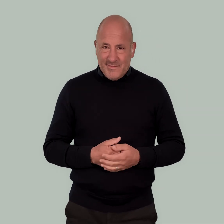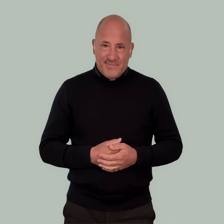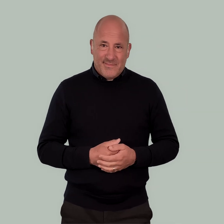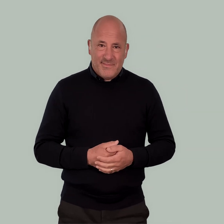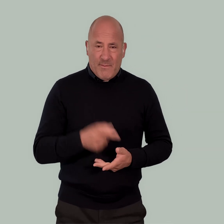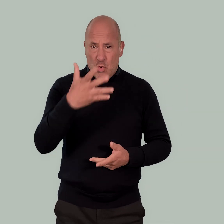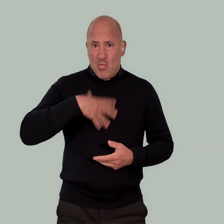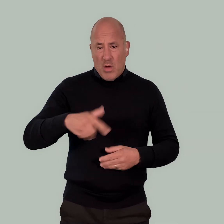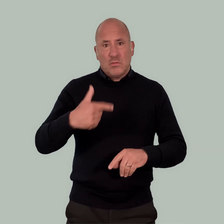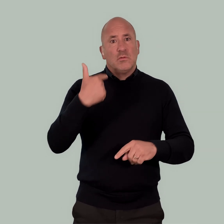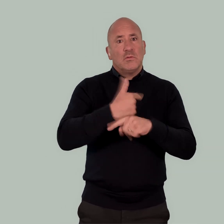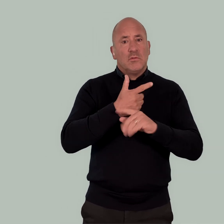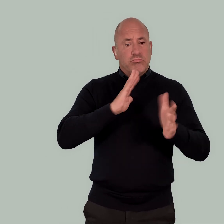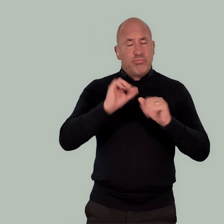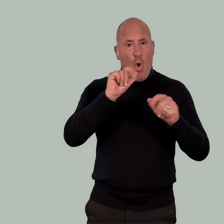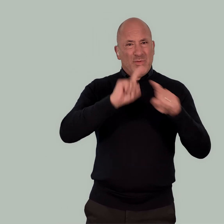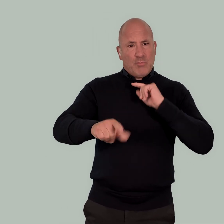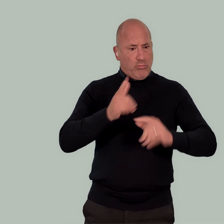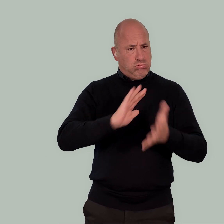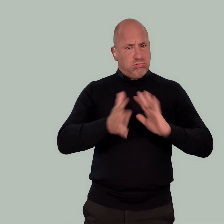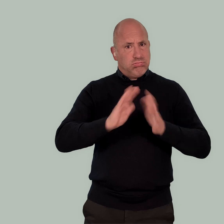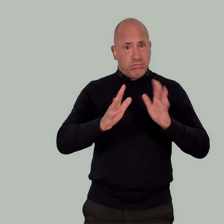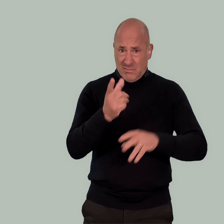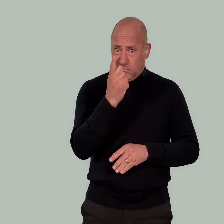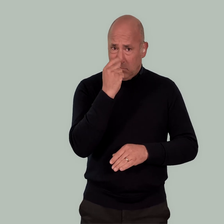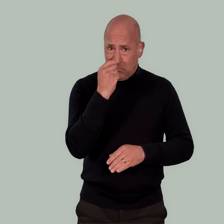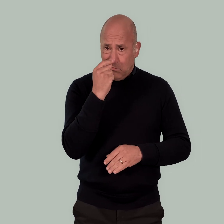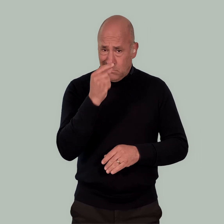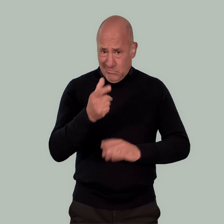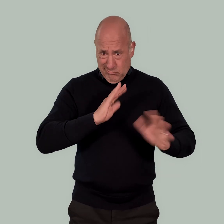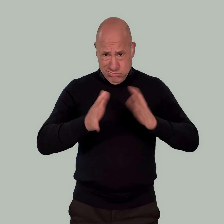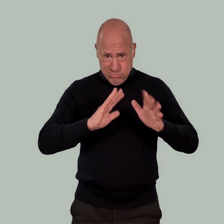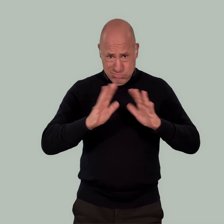You can respond to this Call for Evidence by submitting